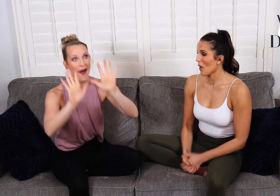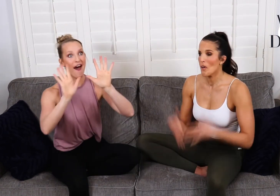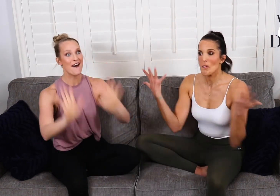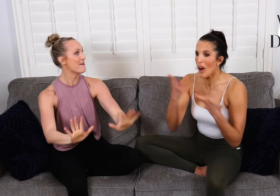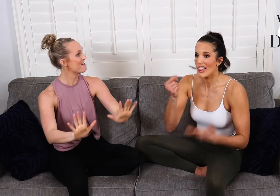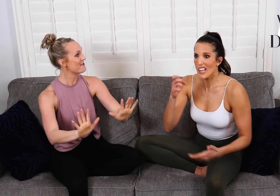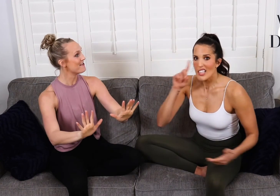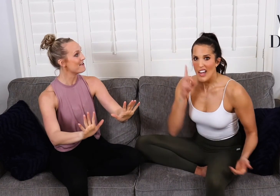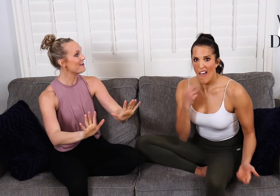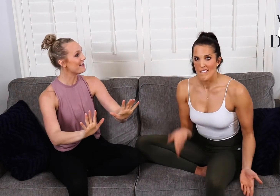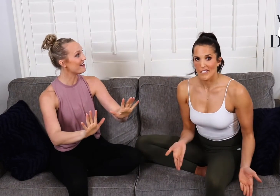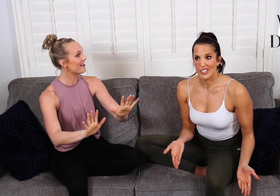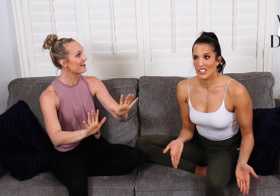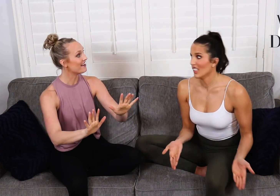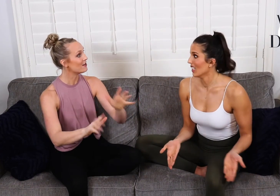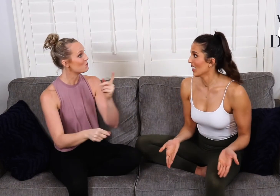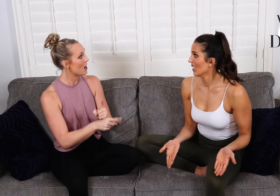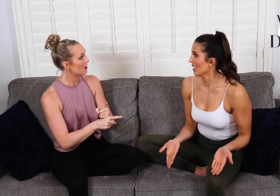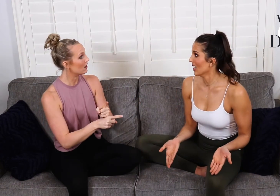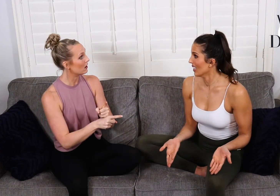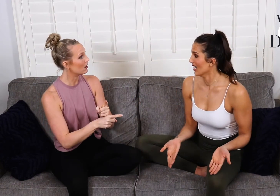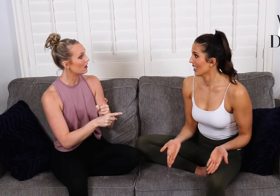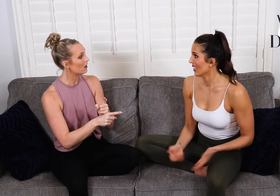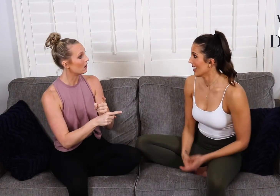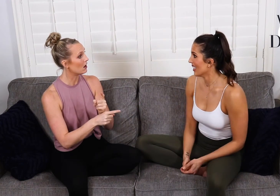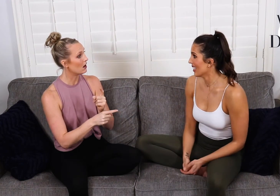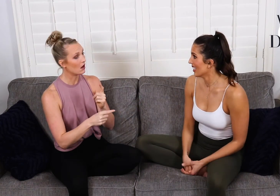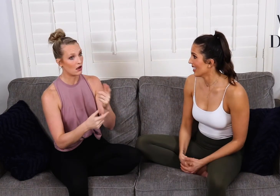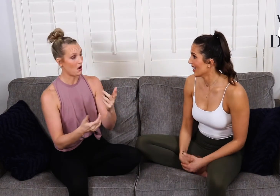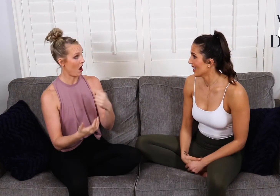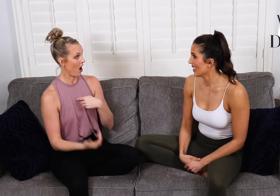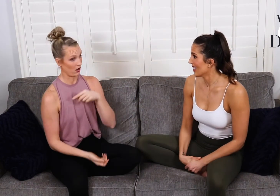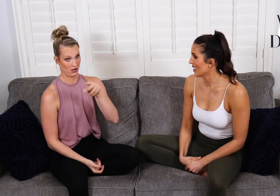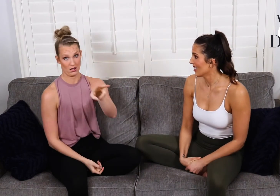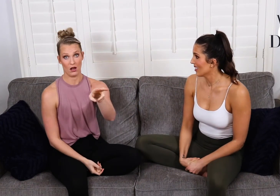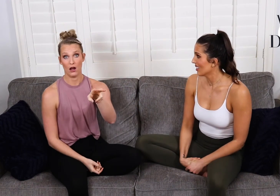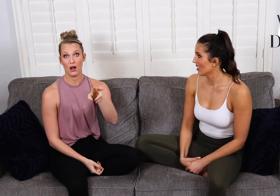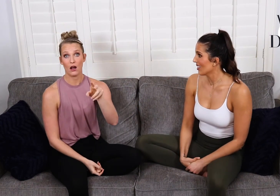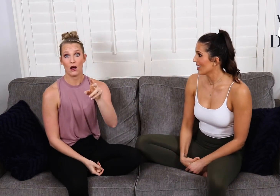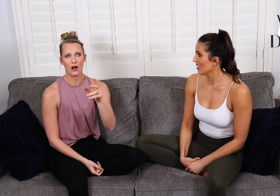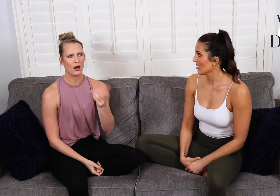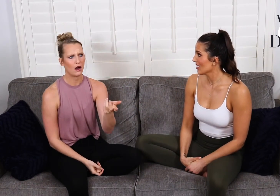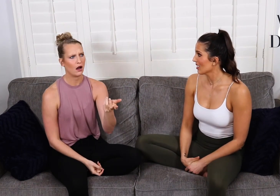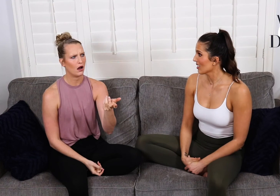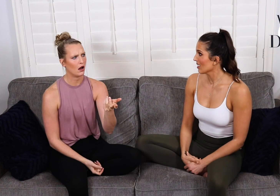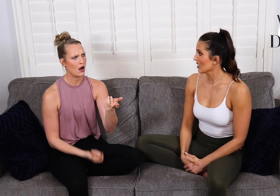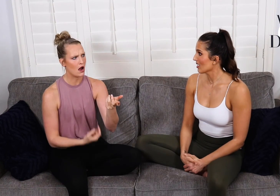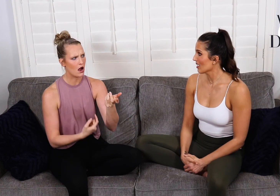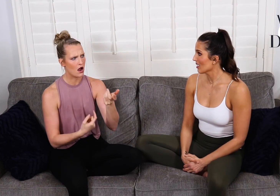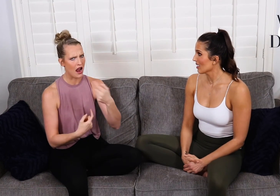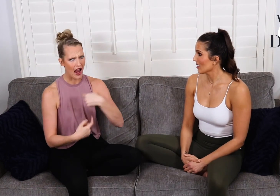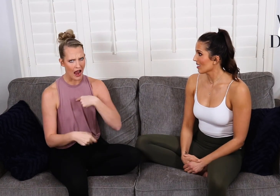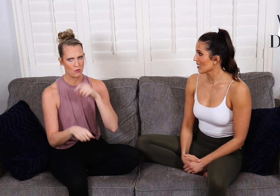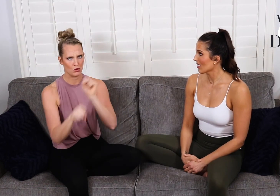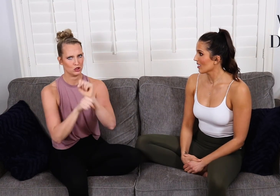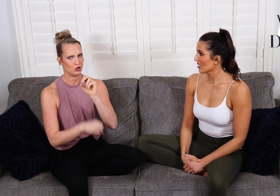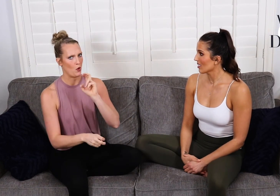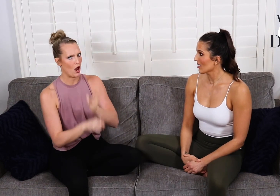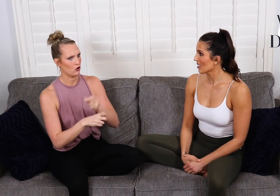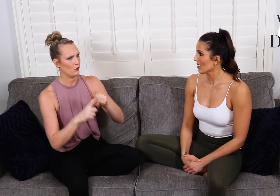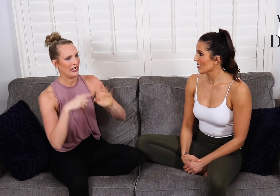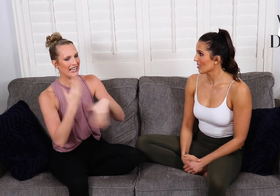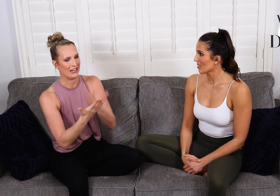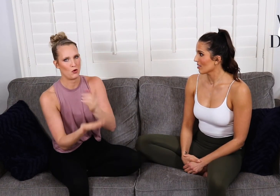What the Deaf?! - Right? I just I worked so hard